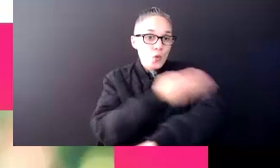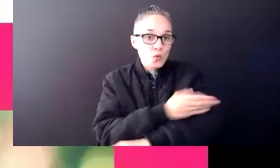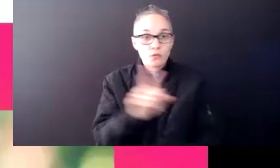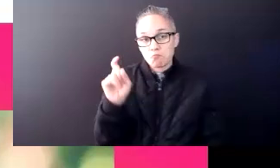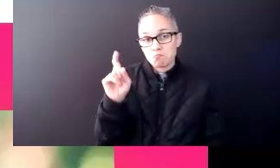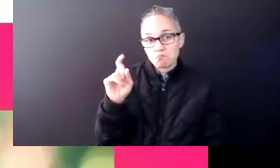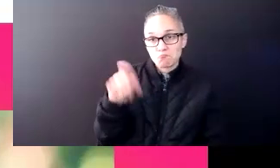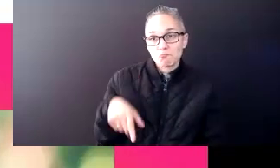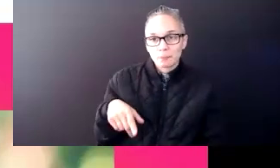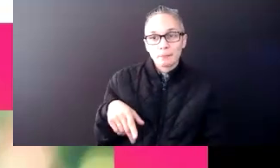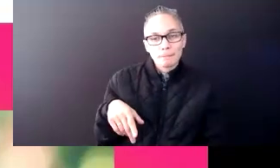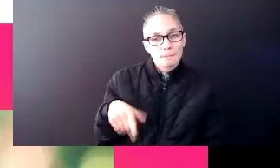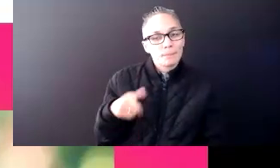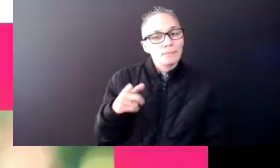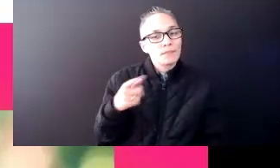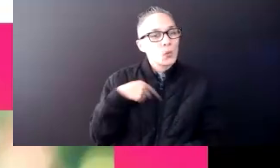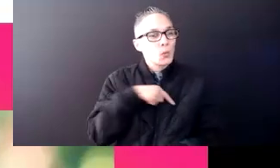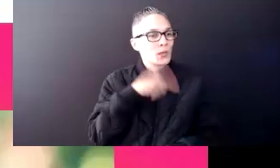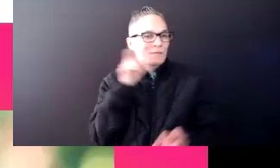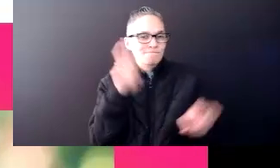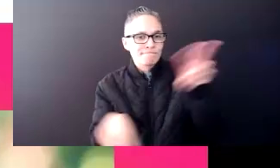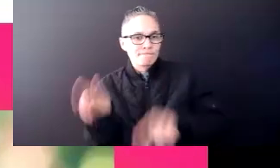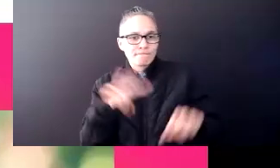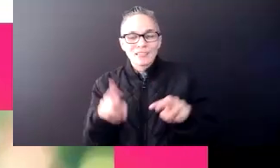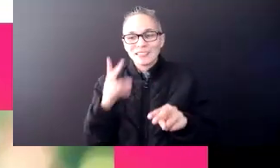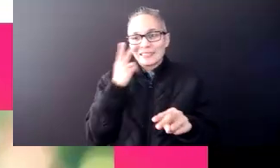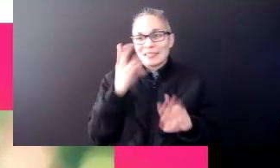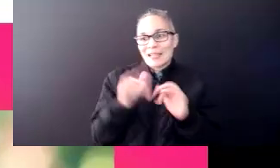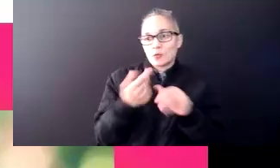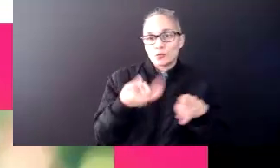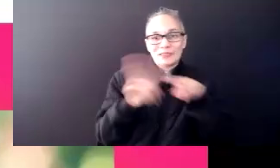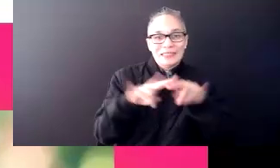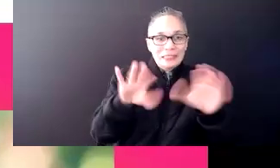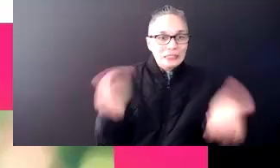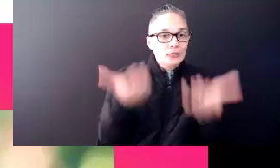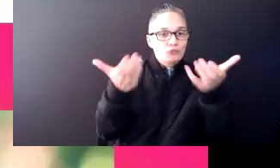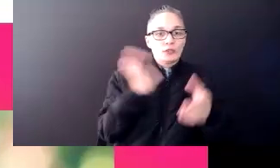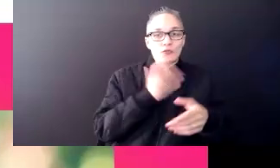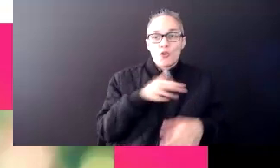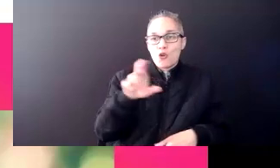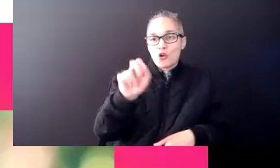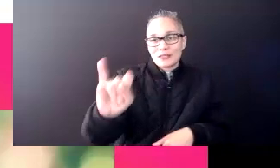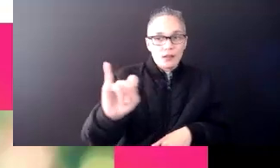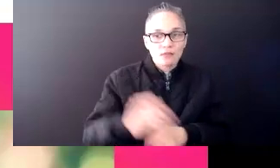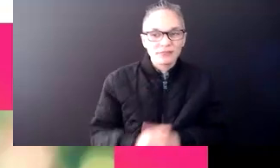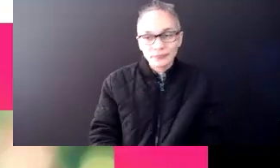It'll be more of looking at ways that we can increase RSI or vary our interaction.